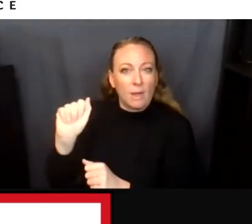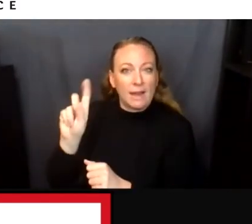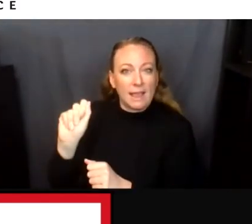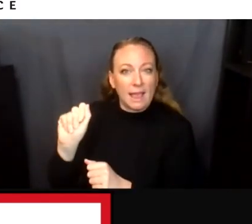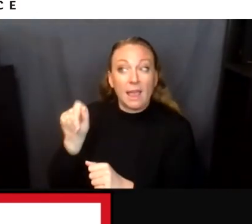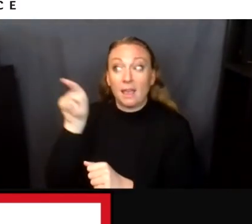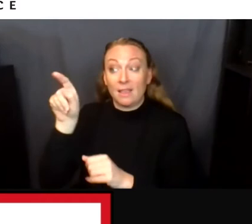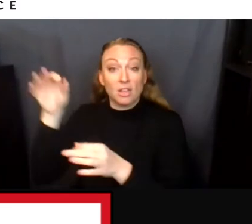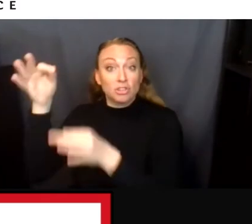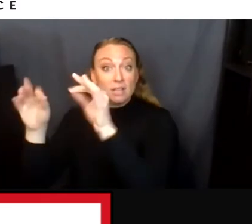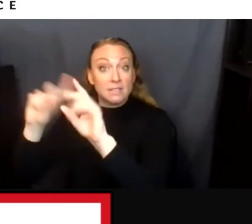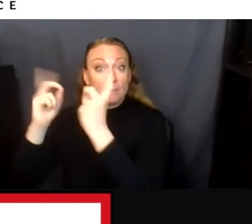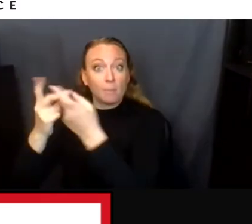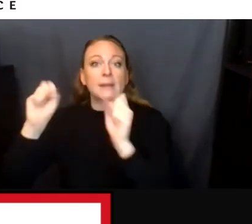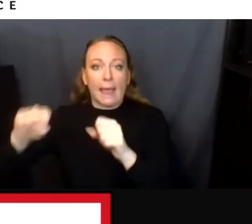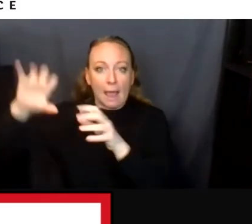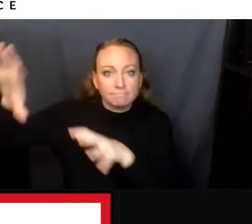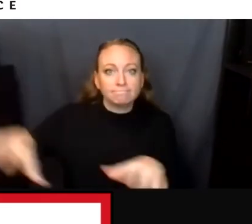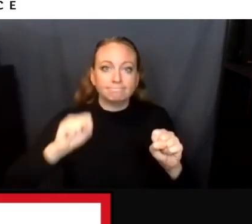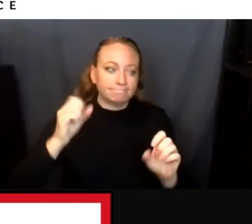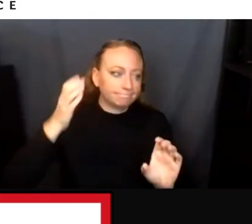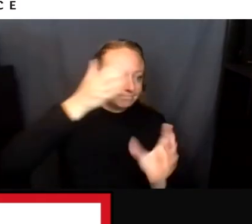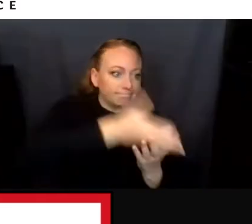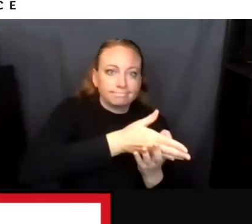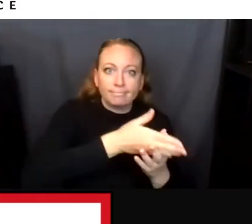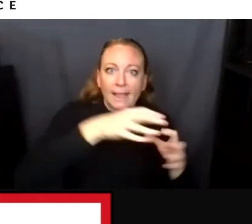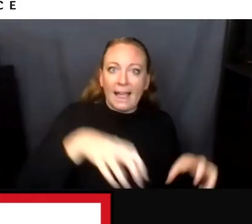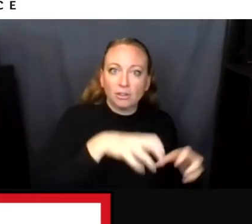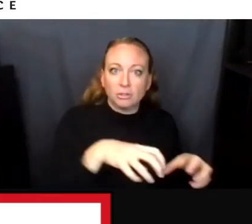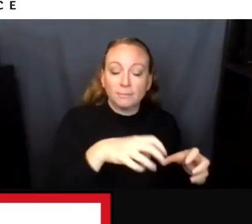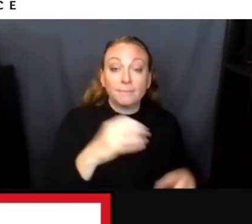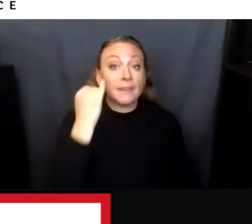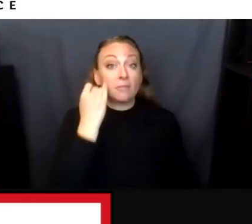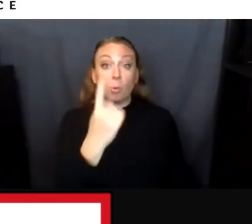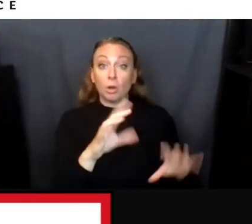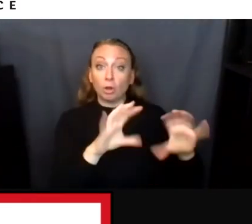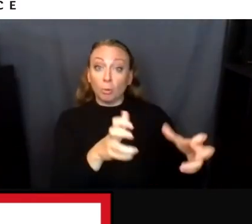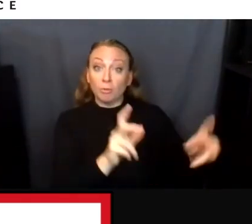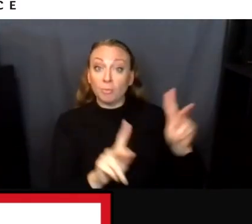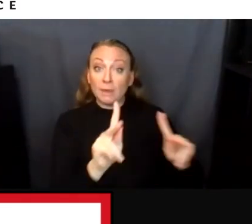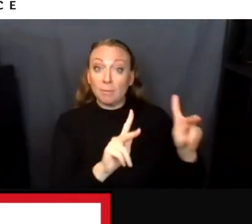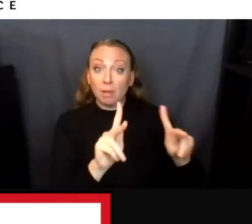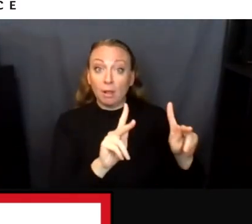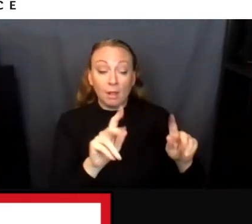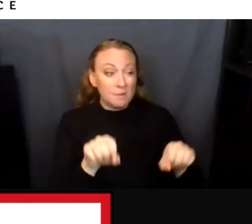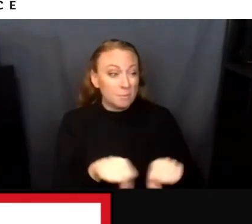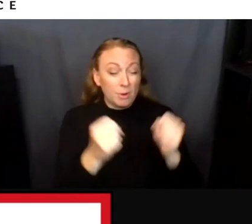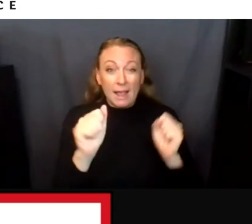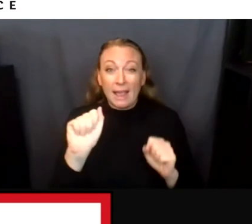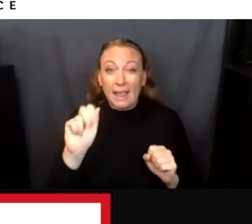If there's a group of people that are violating the ADA, they can take action and do.